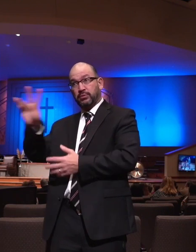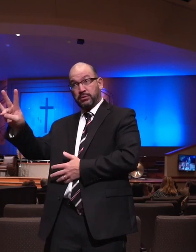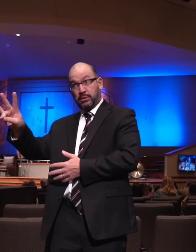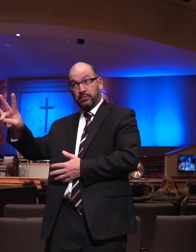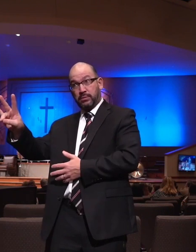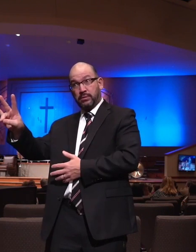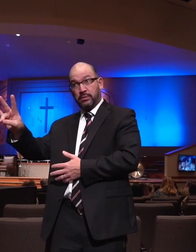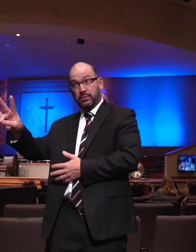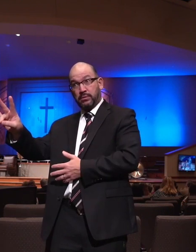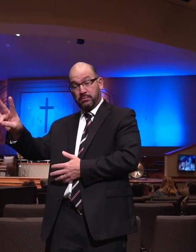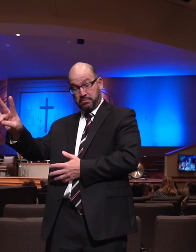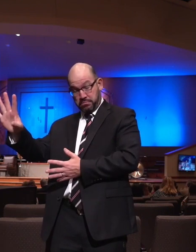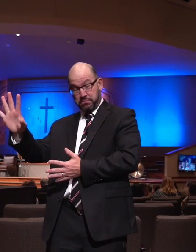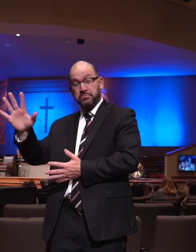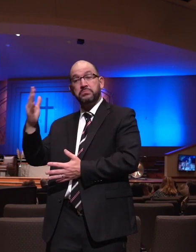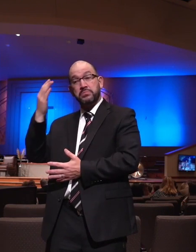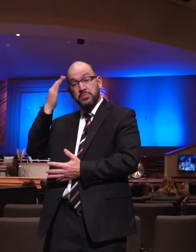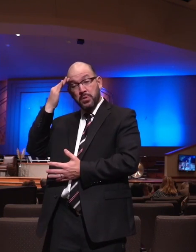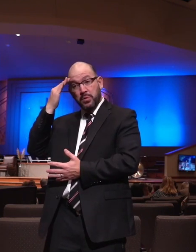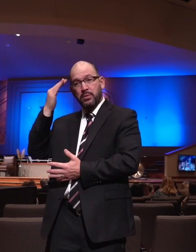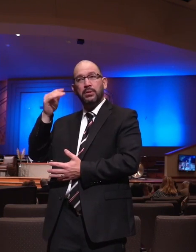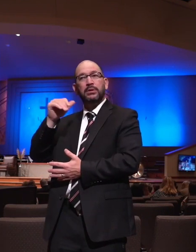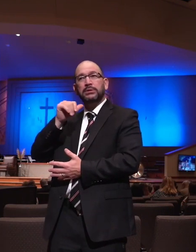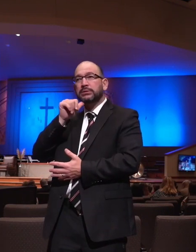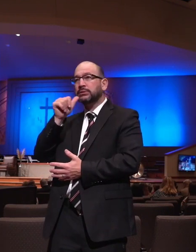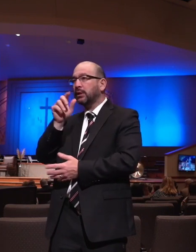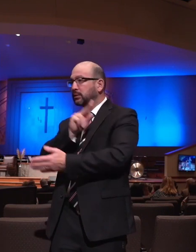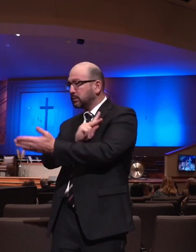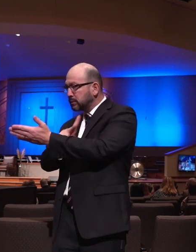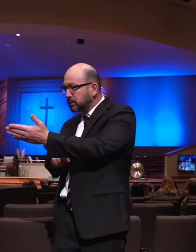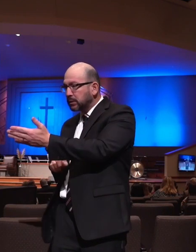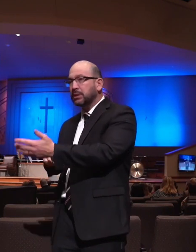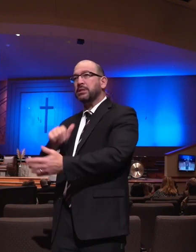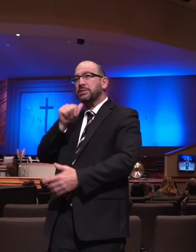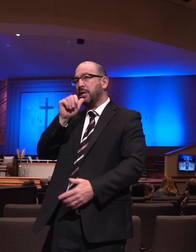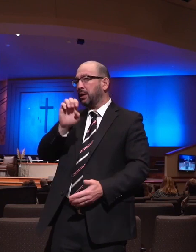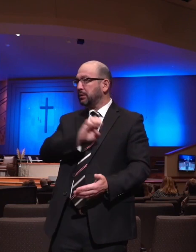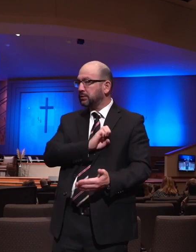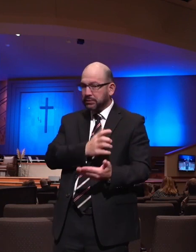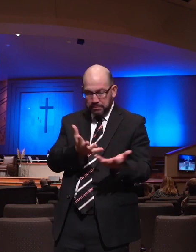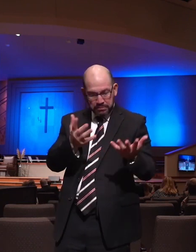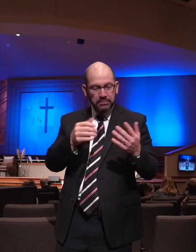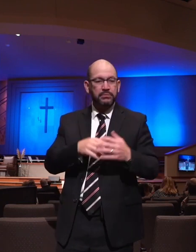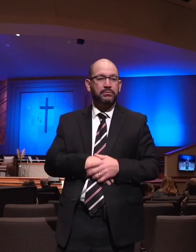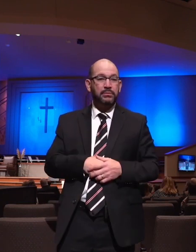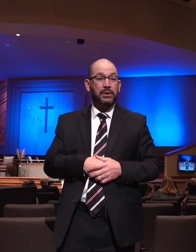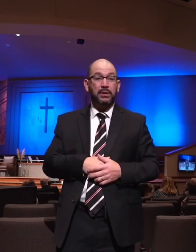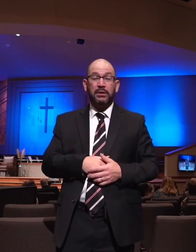why not one leper and there was a lot of them at the time of Elisha not one leper